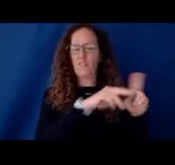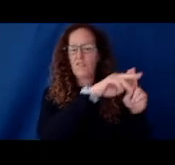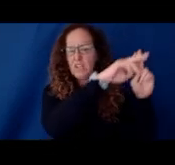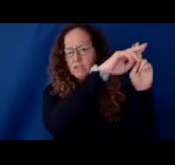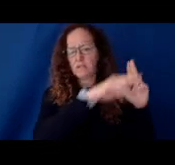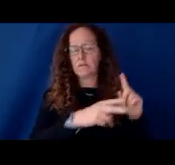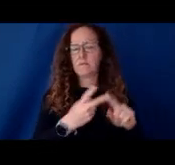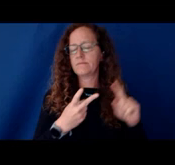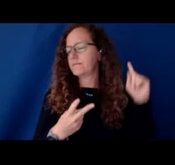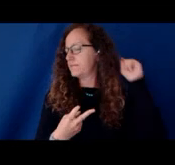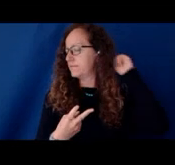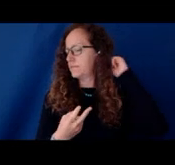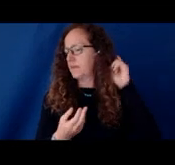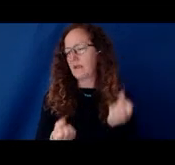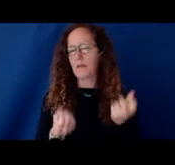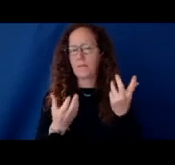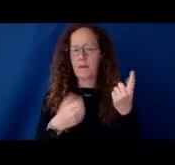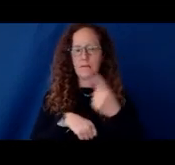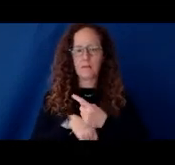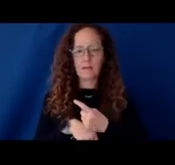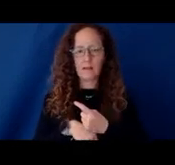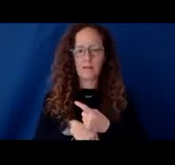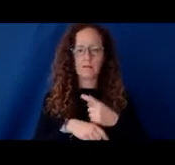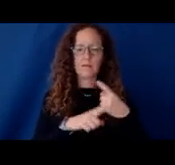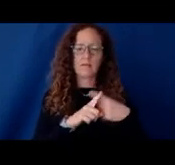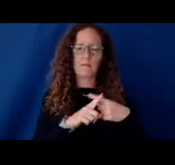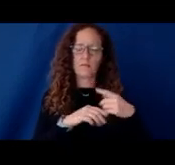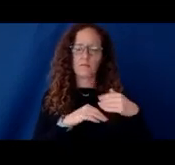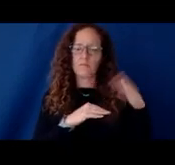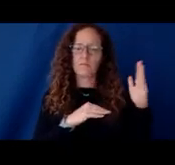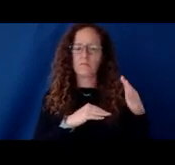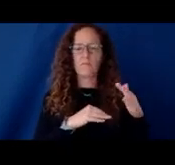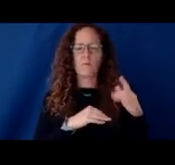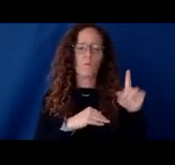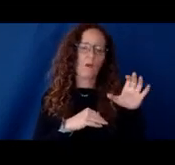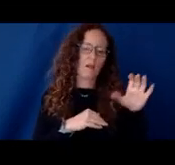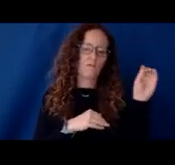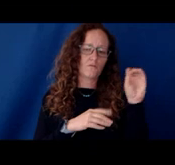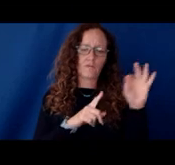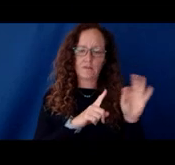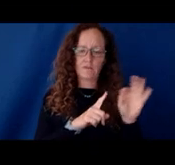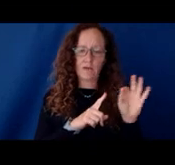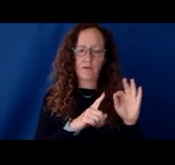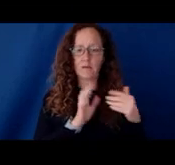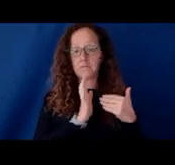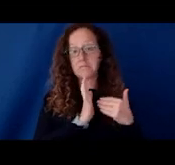days where temperature is at or above 100 degrees Fahrenheit. Fairly common in a place like Phoenix,